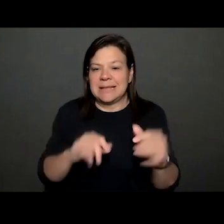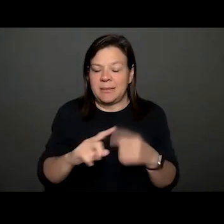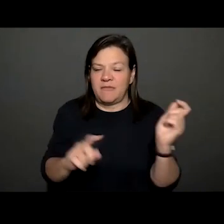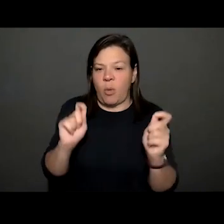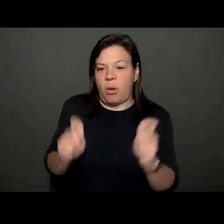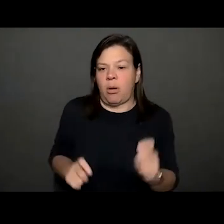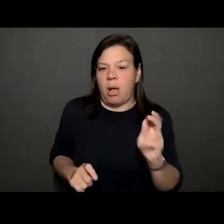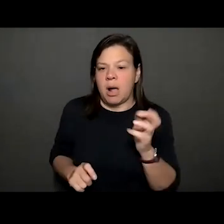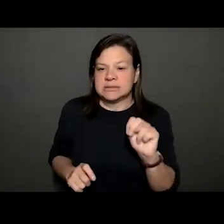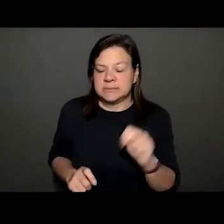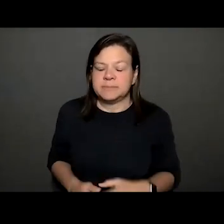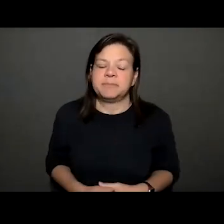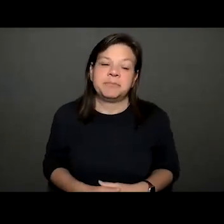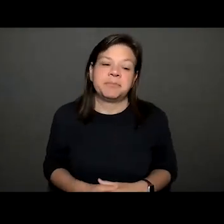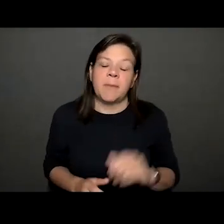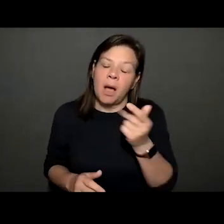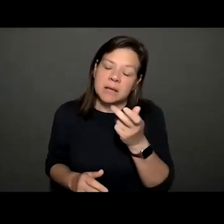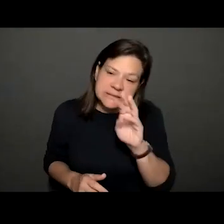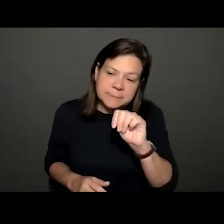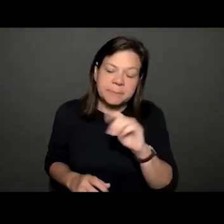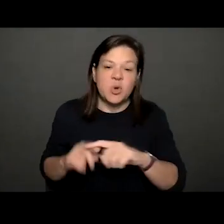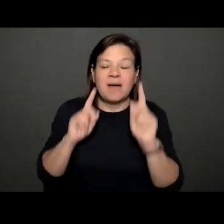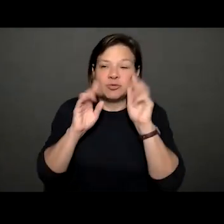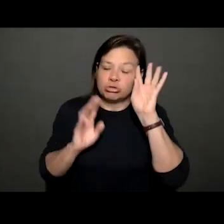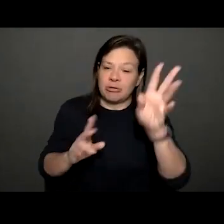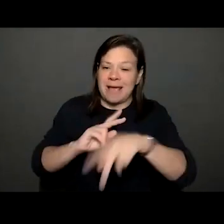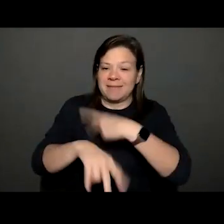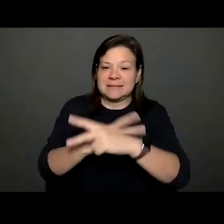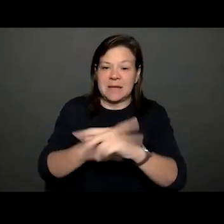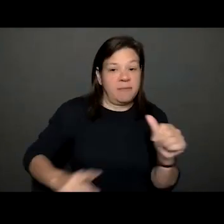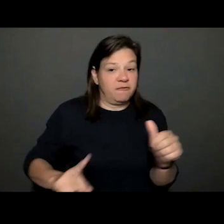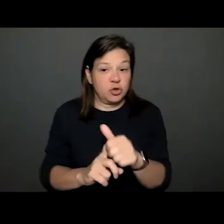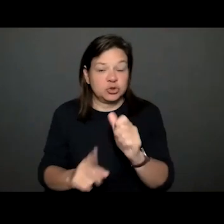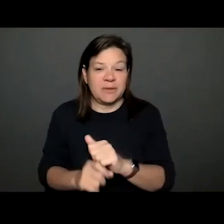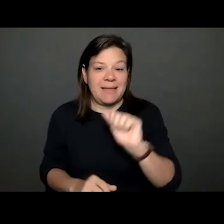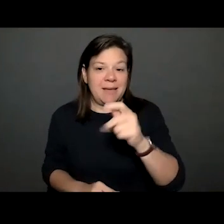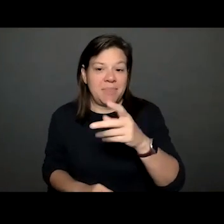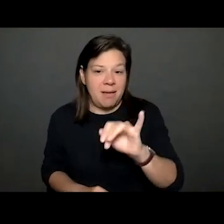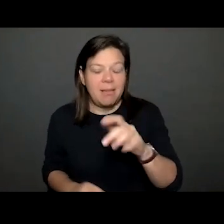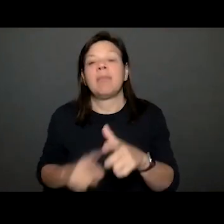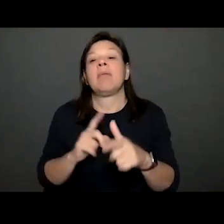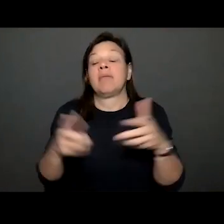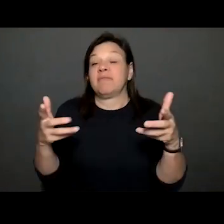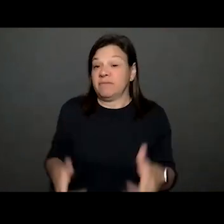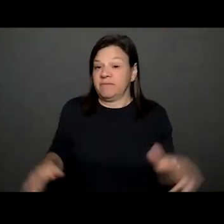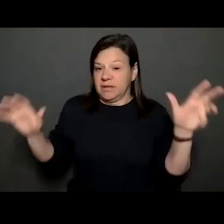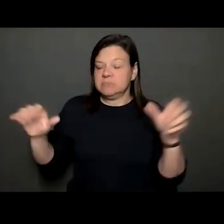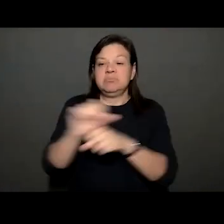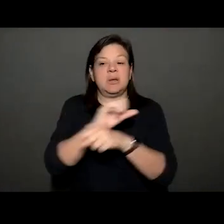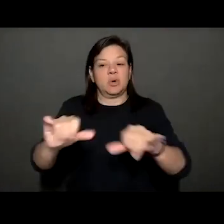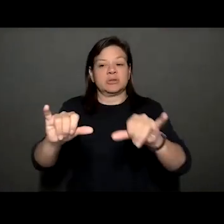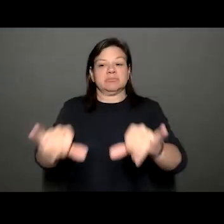YOU HAVE TO CREATE THE OBJECT TYPE THROUGH API.